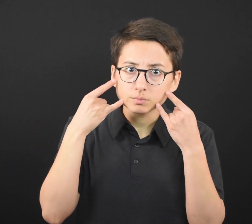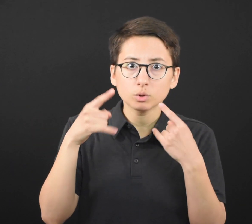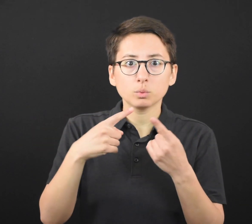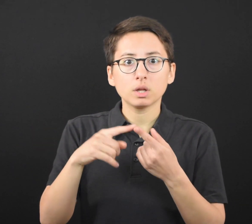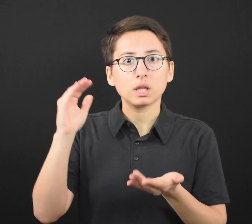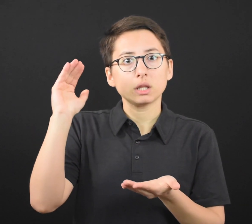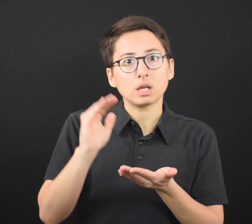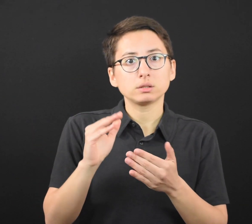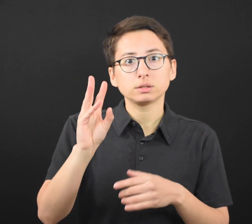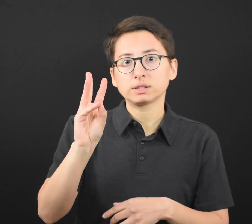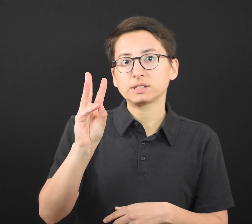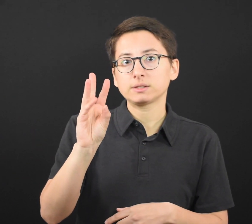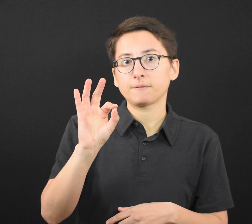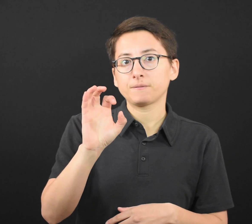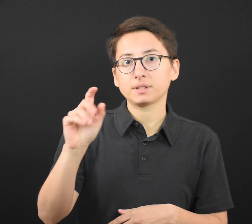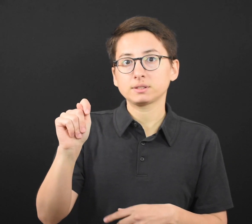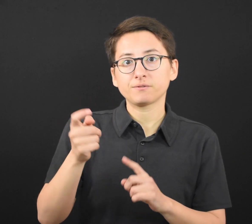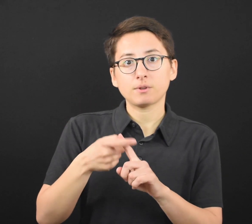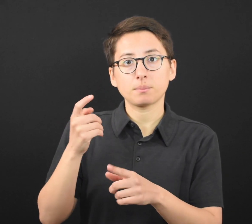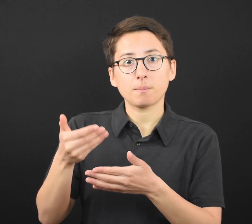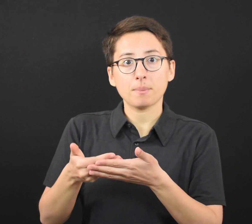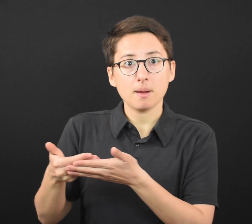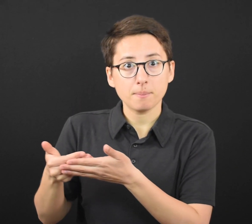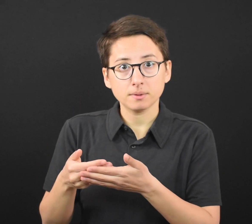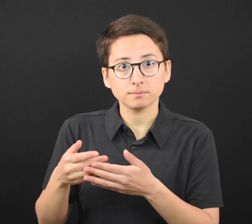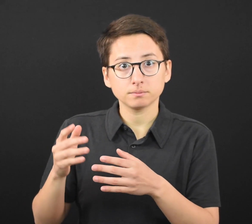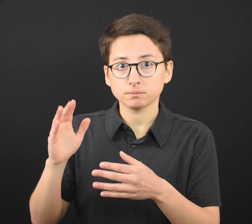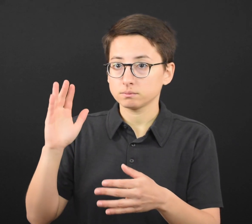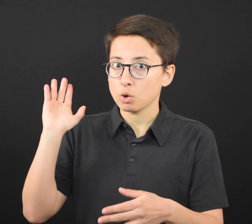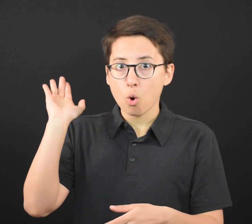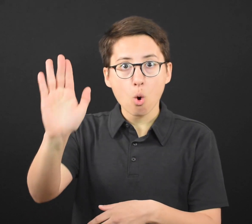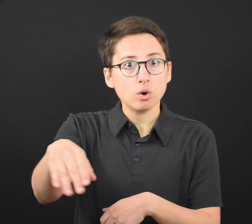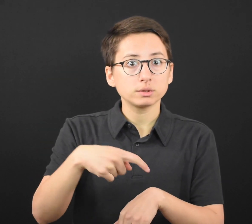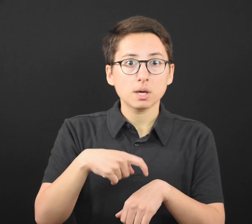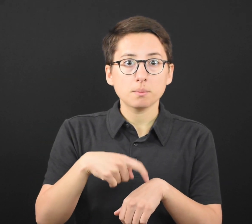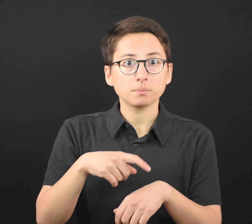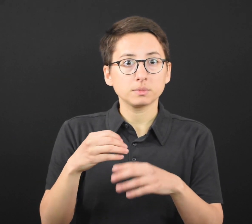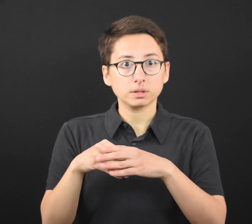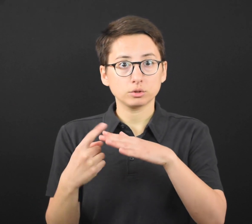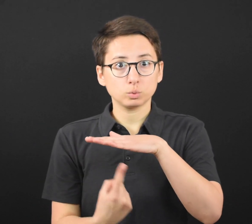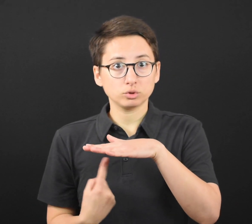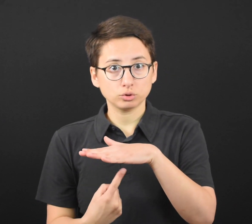they are within 6 feet of your newborn for the entire time you are in isolation, and during their